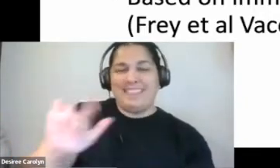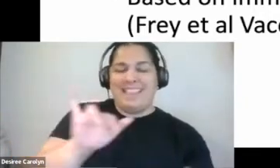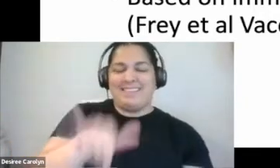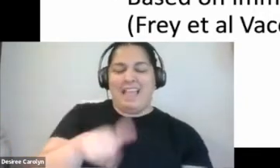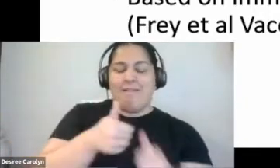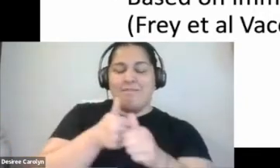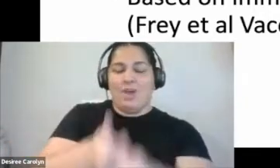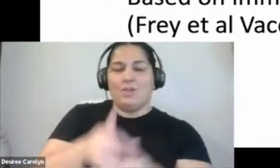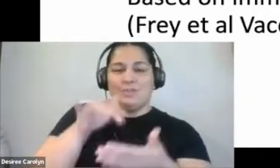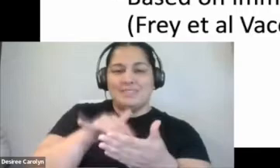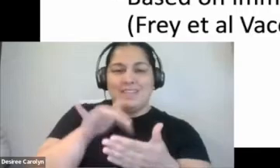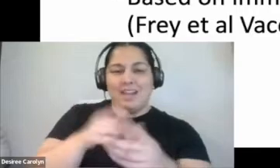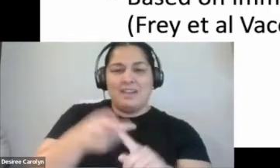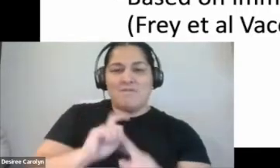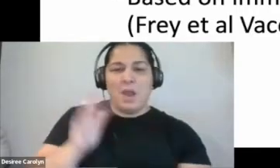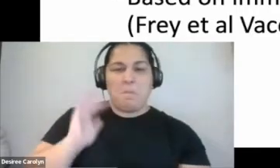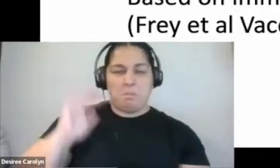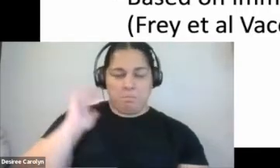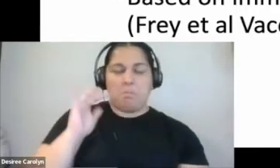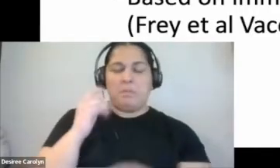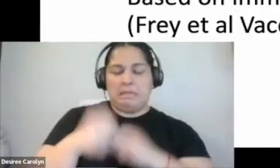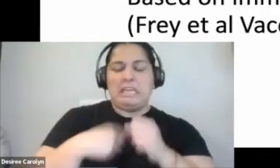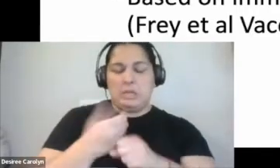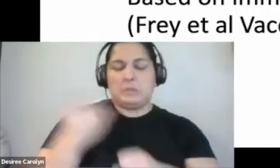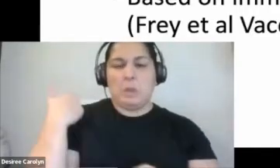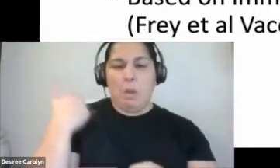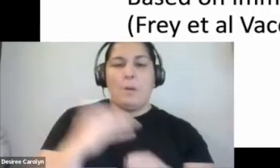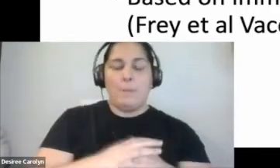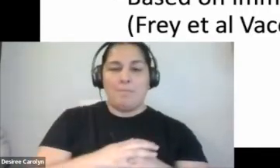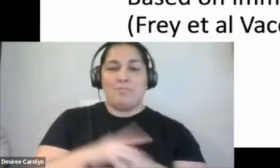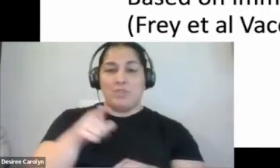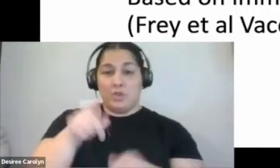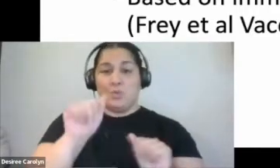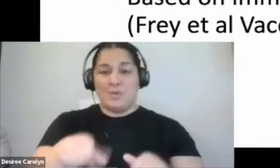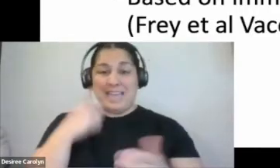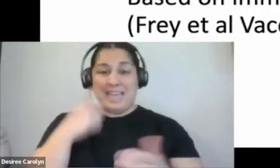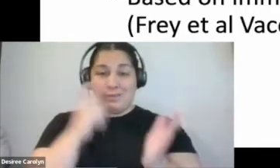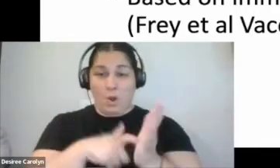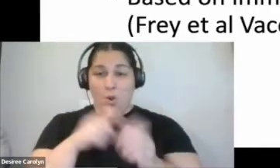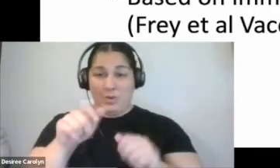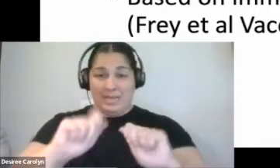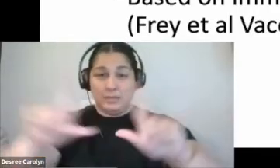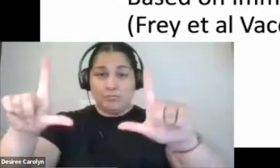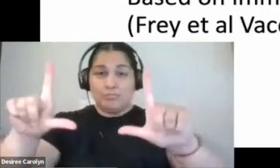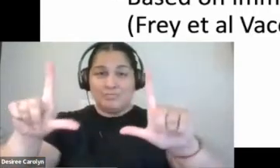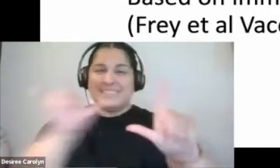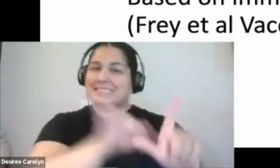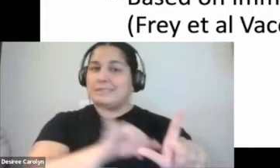showed as you can see on the slide basically similar immune responses regardless of the